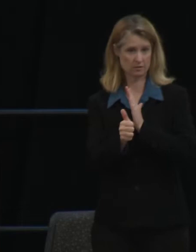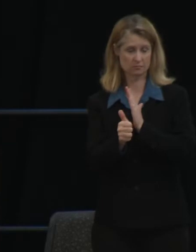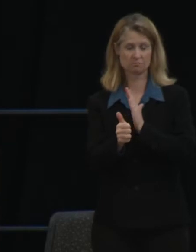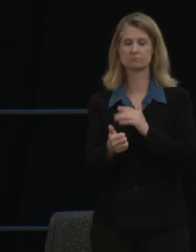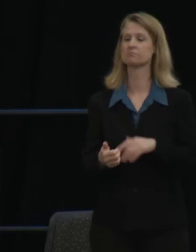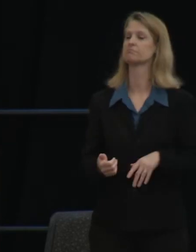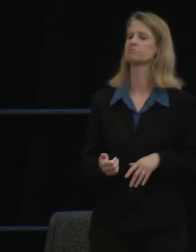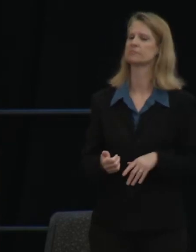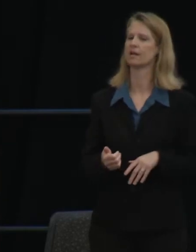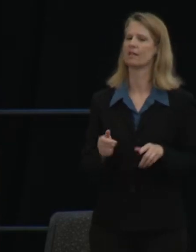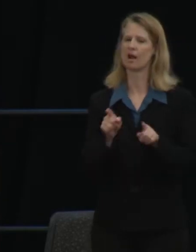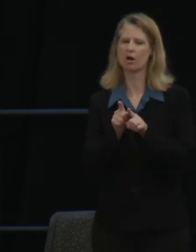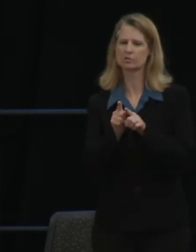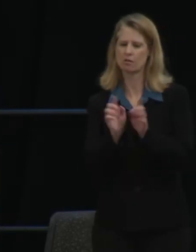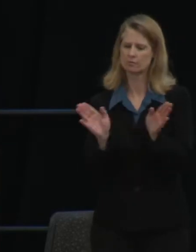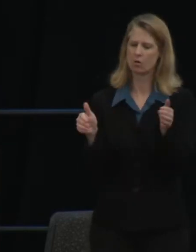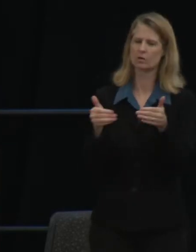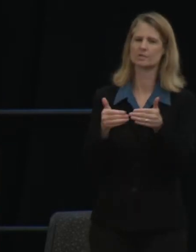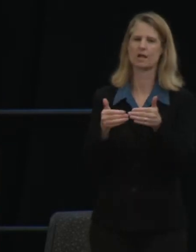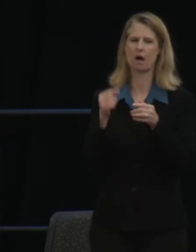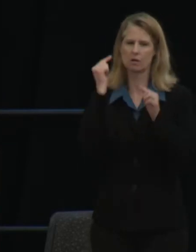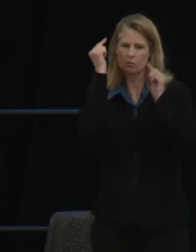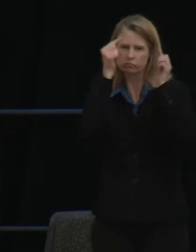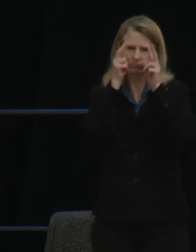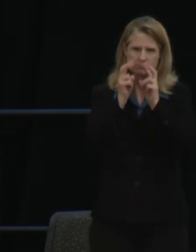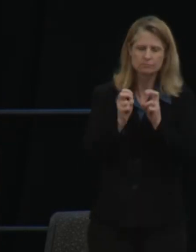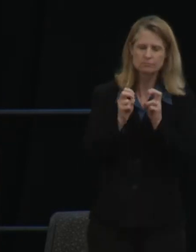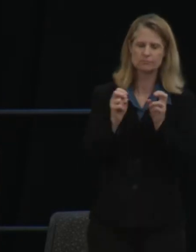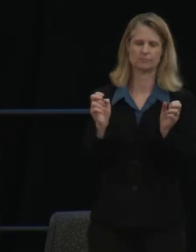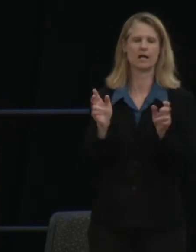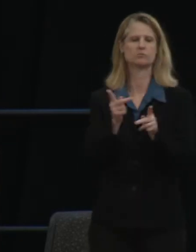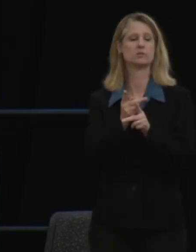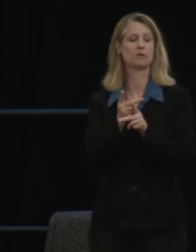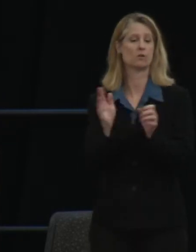critical thinking and treating the whole patient.